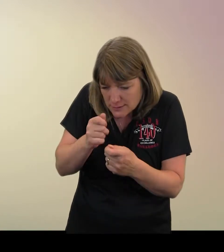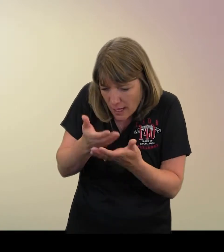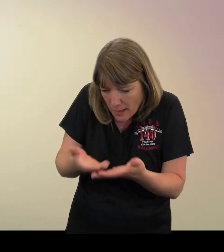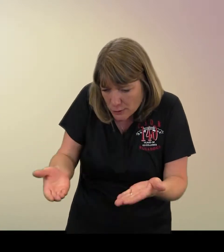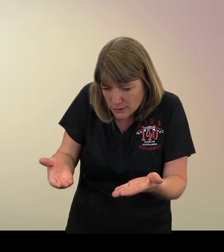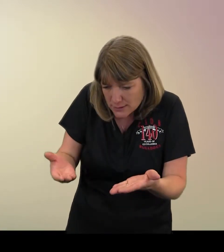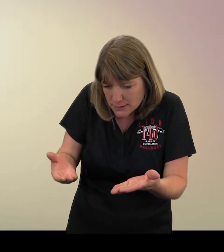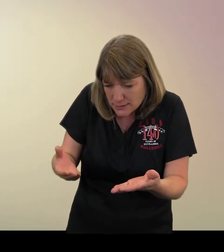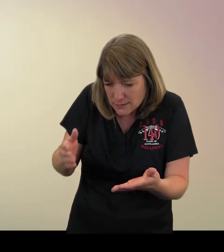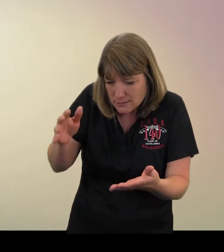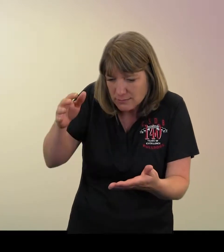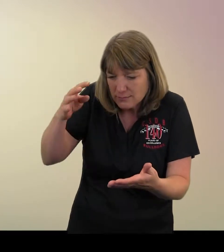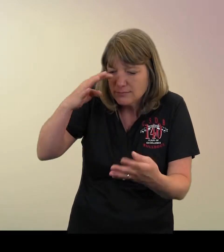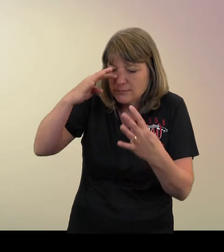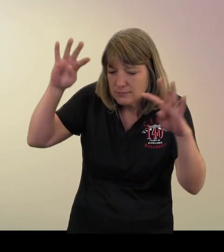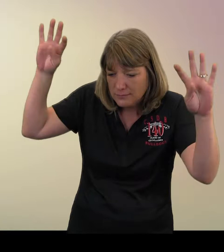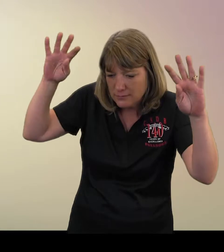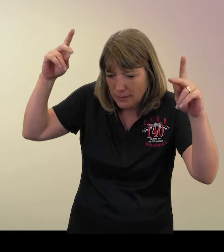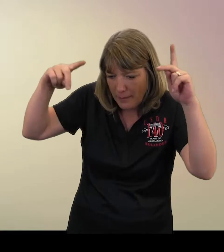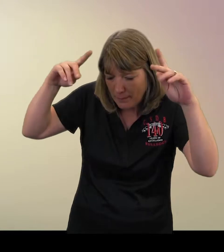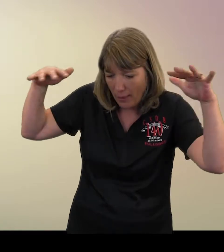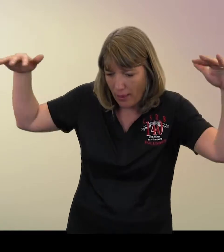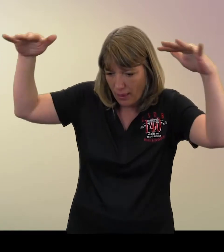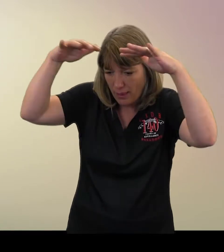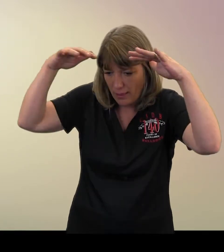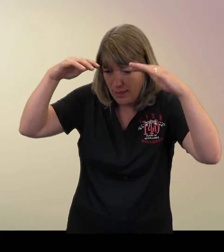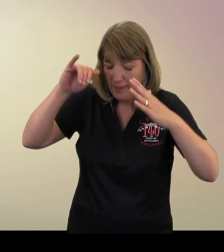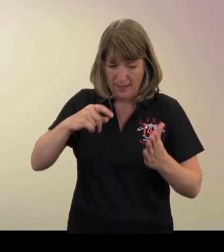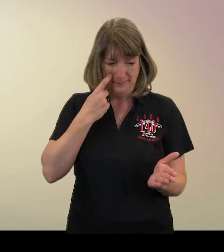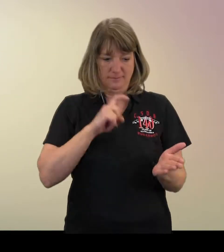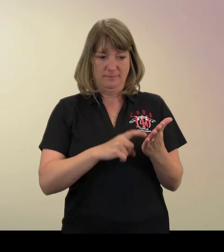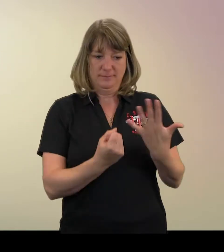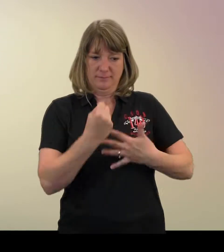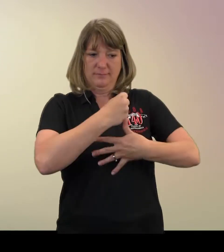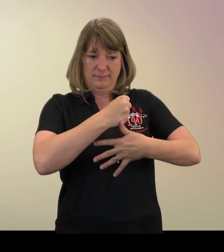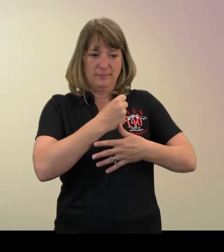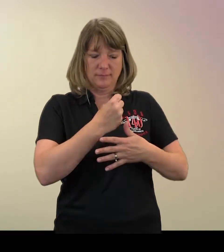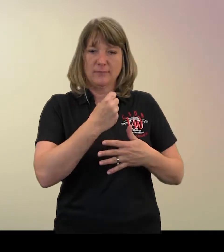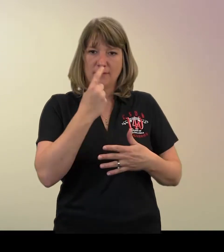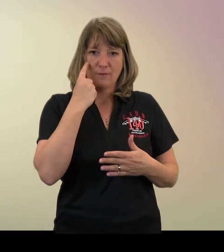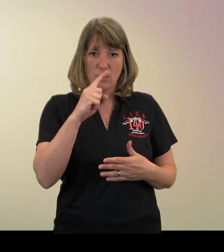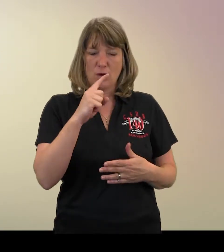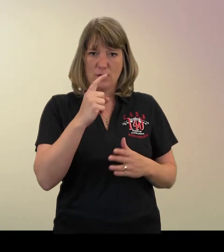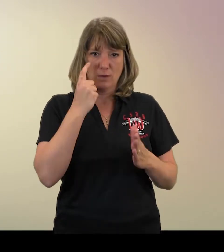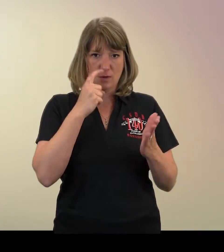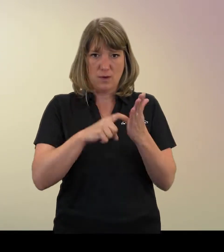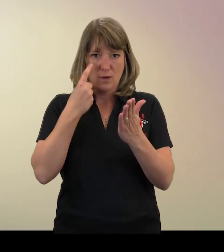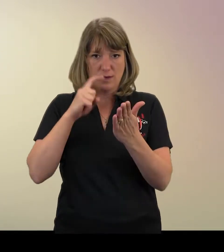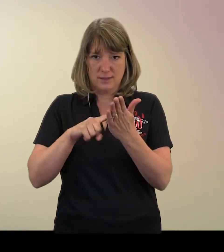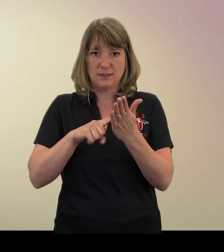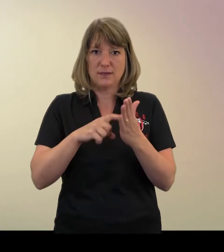that are around than the people. That's a key distinction for distinguishing autism